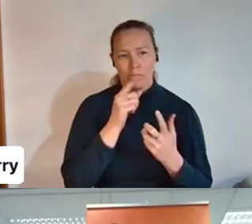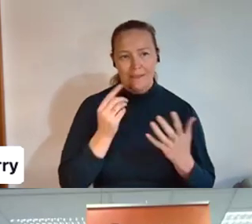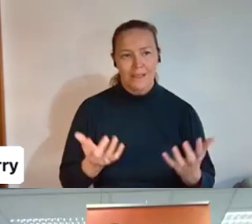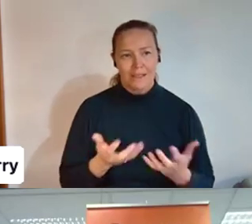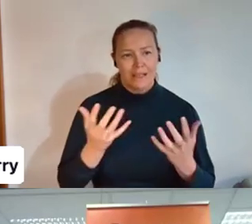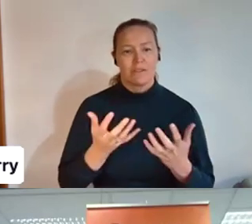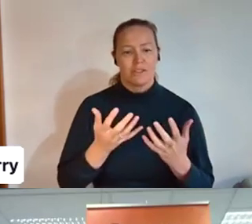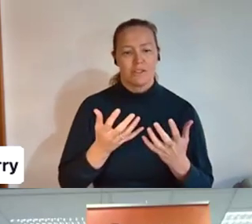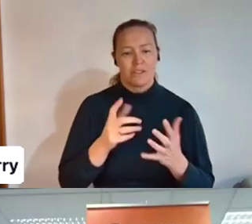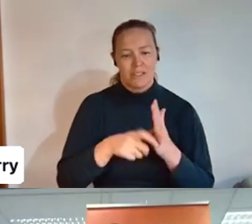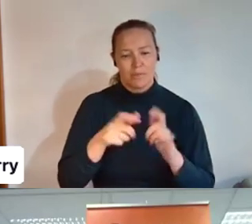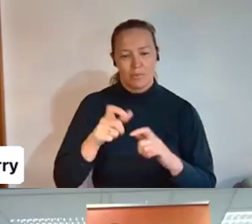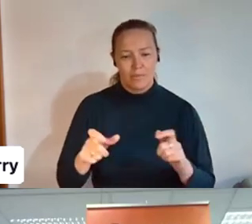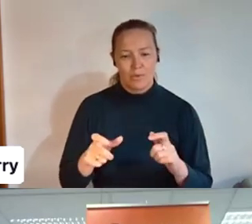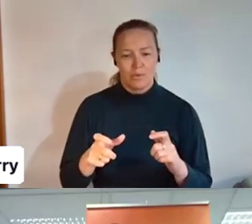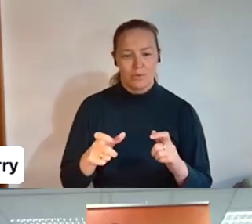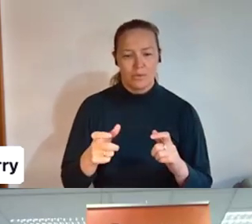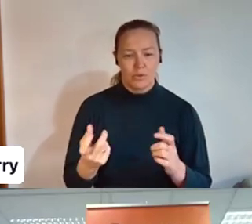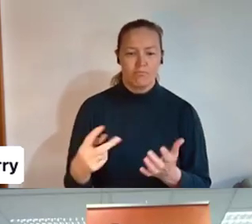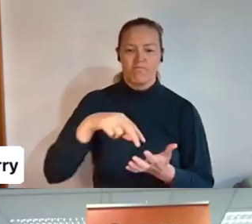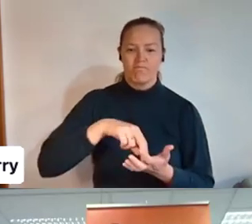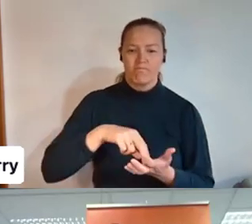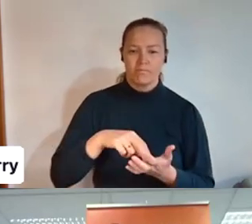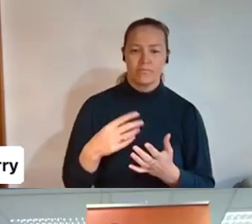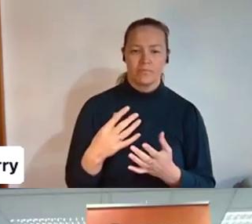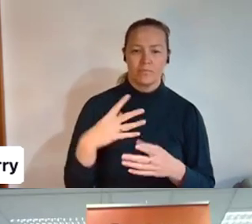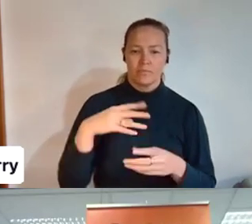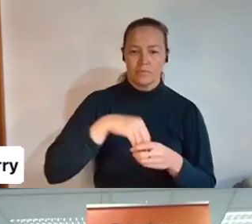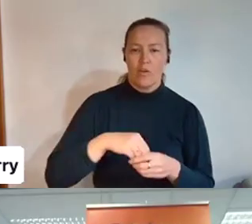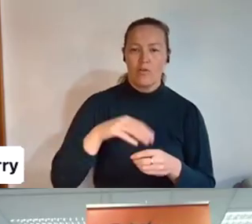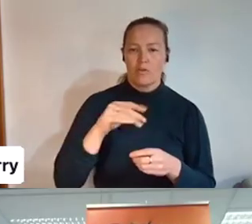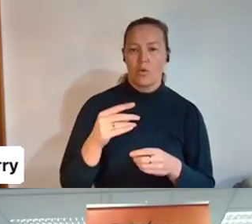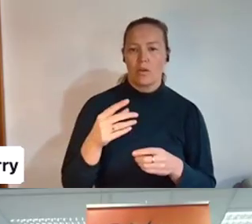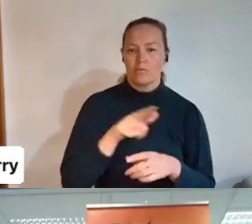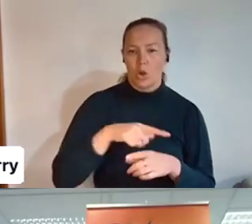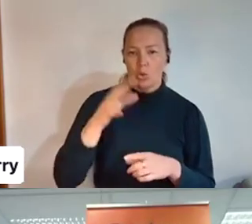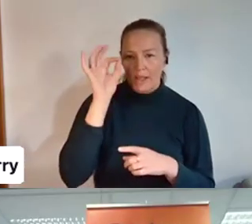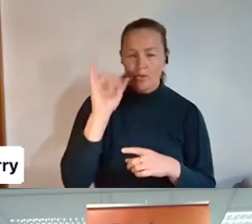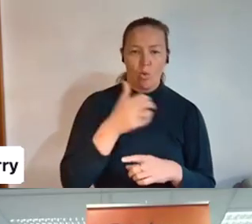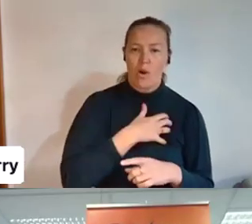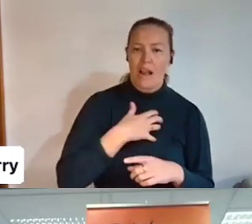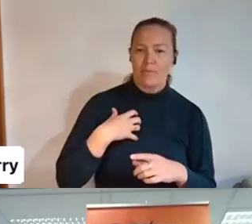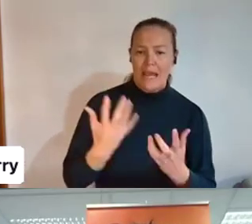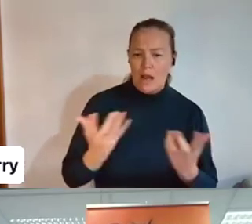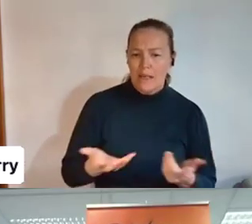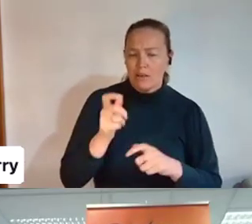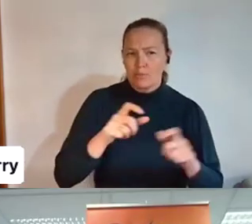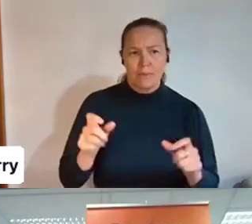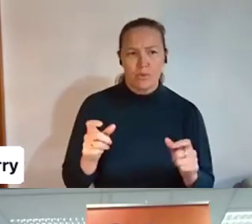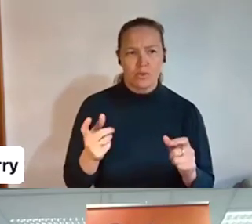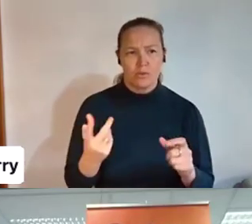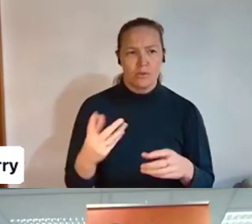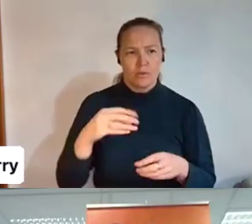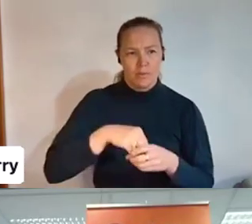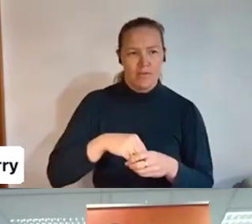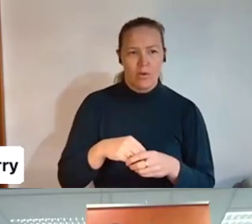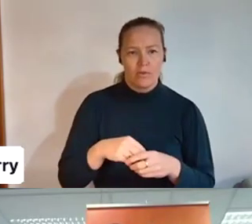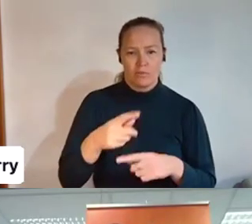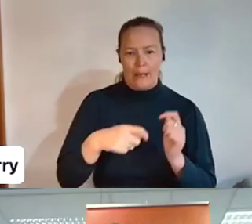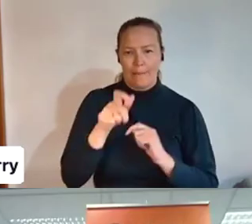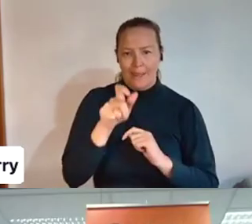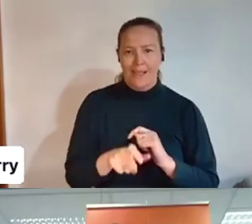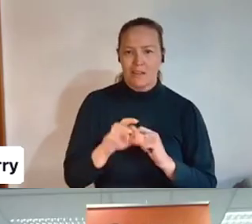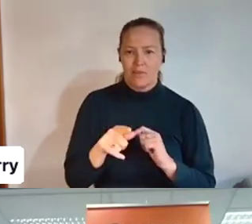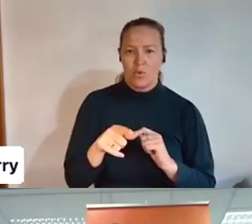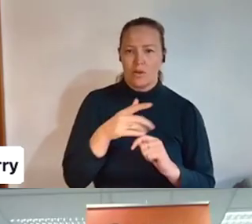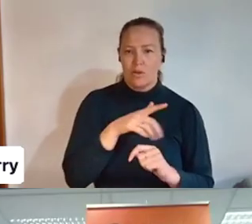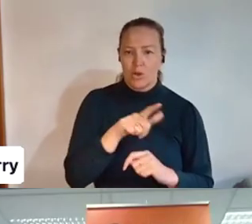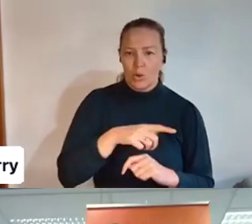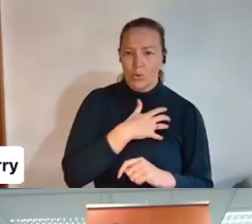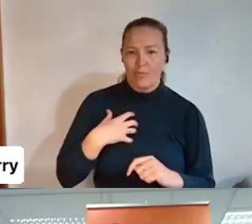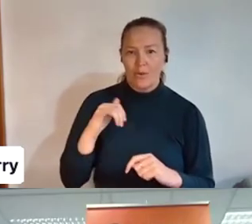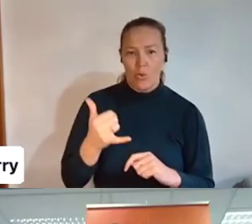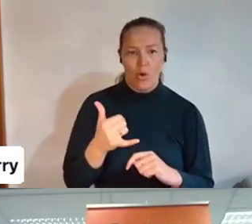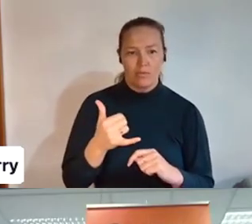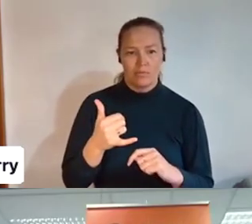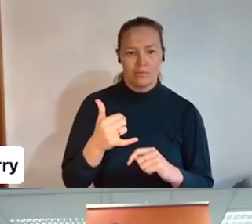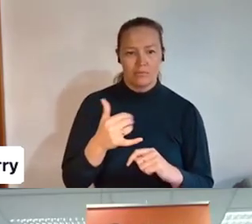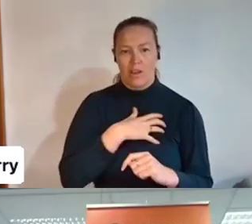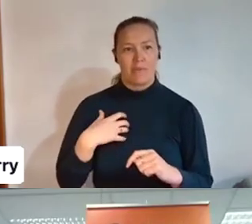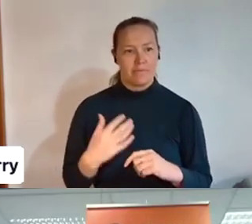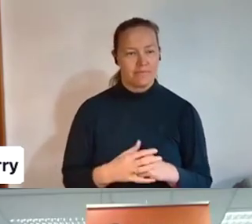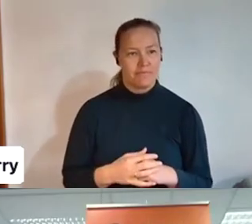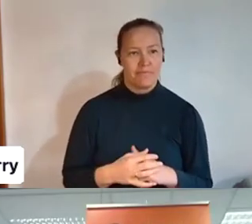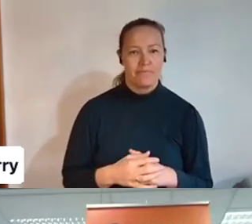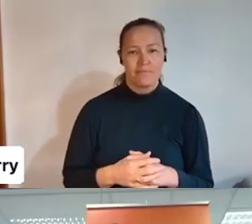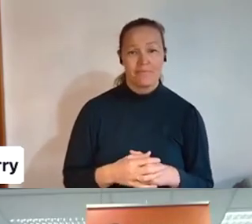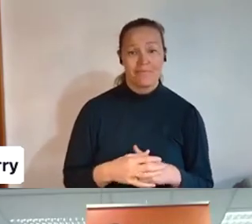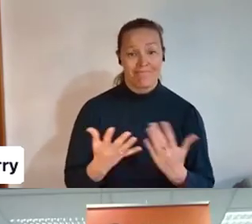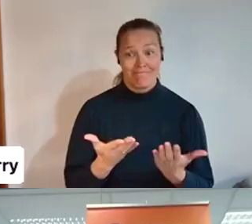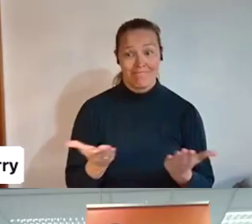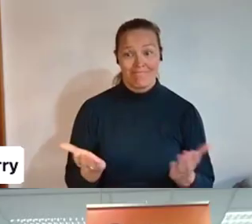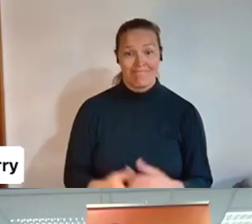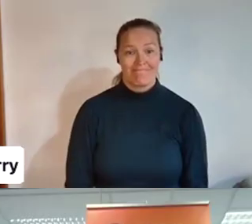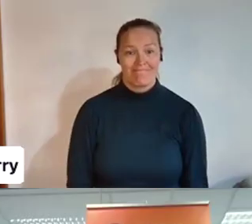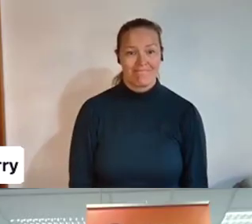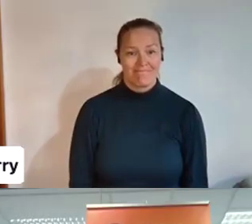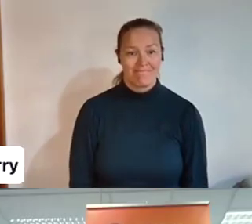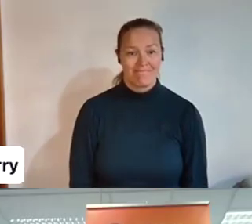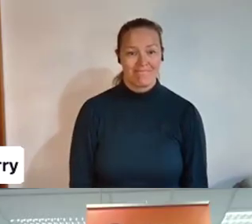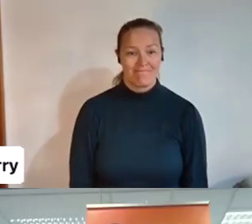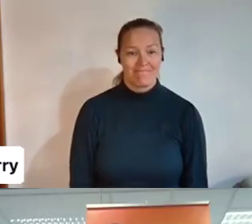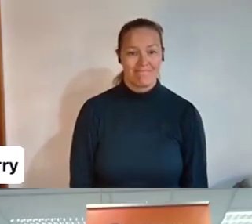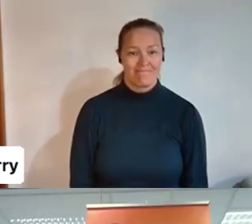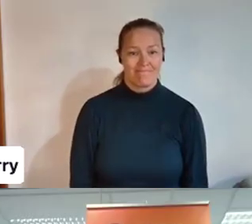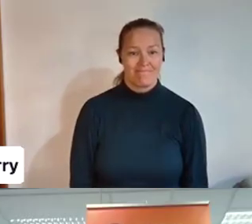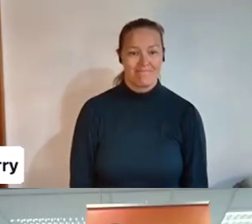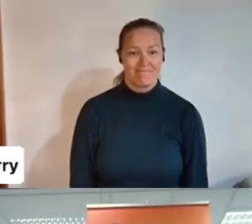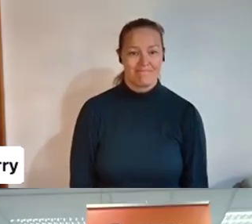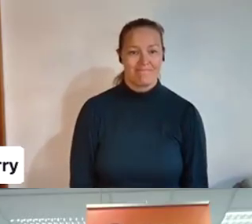for government. How do we go about encouraging people to do that? Anyone? I can jump in while